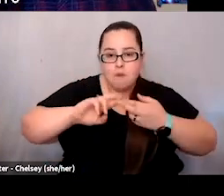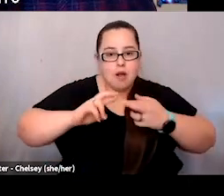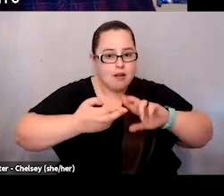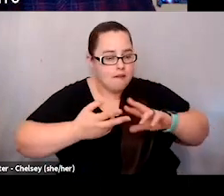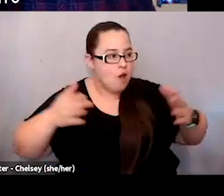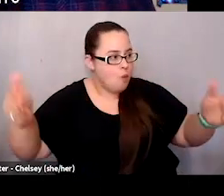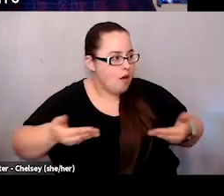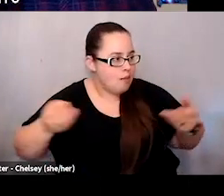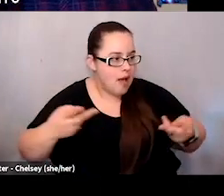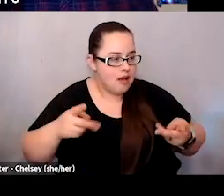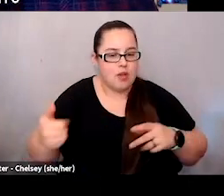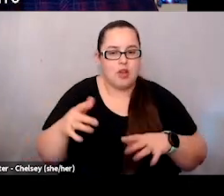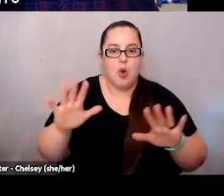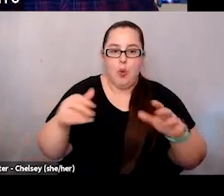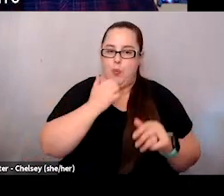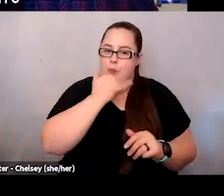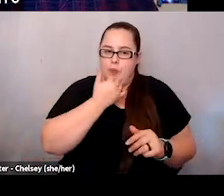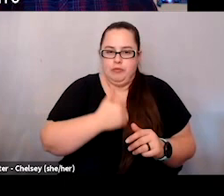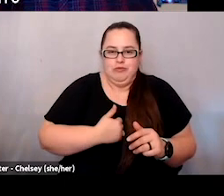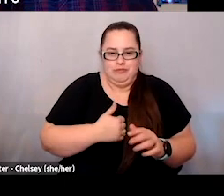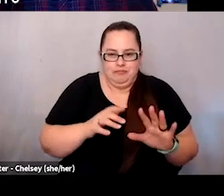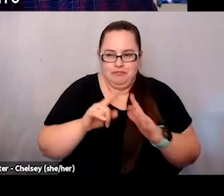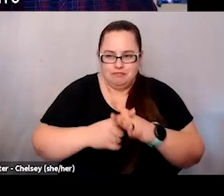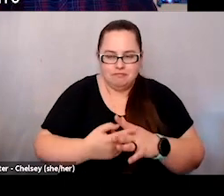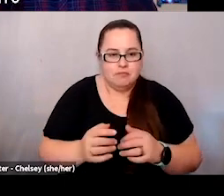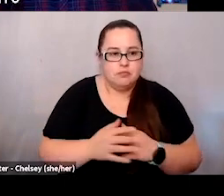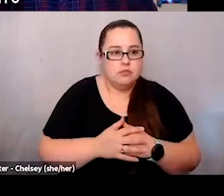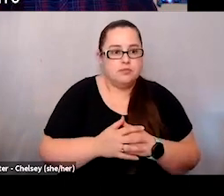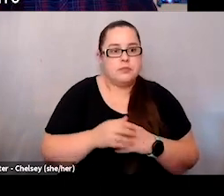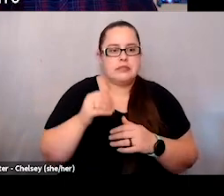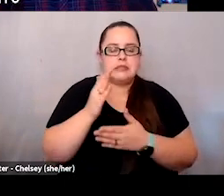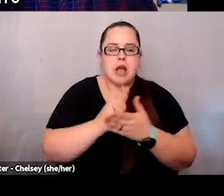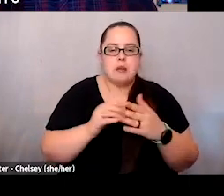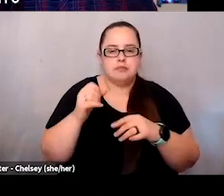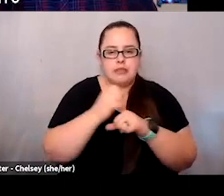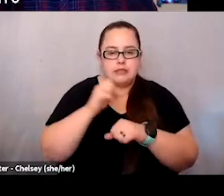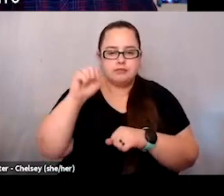available to everybody. Podcast: Hello, relatives. Welcome back to another episode